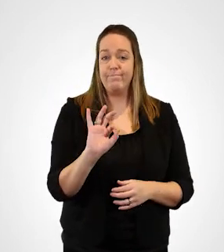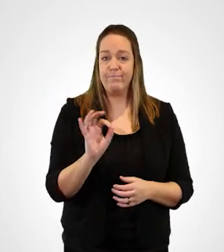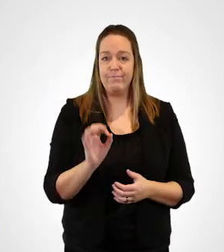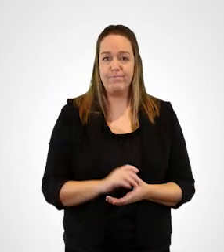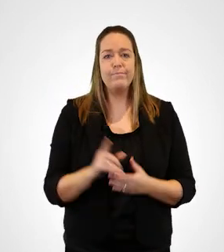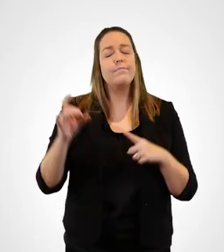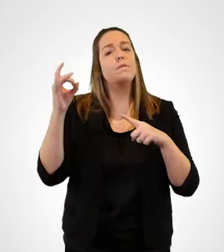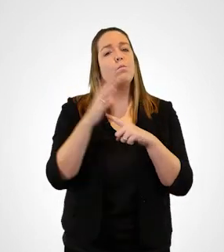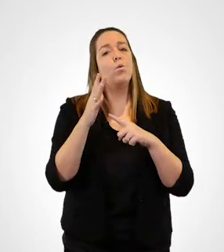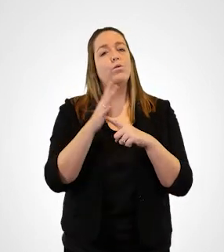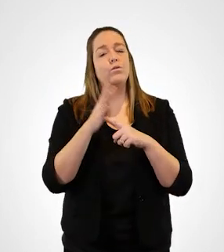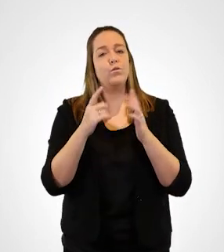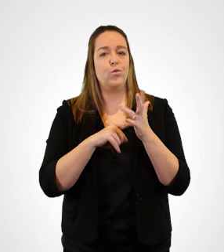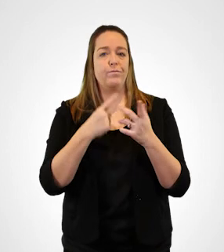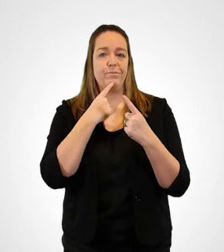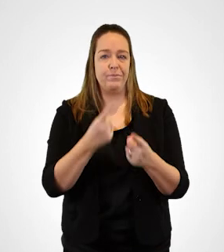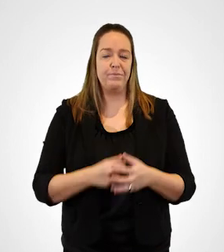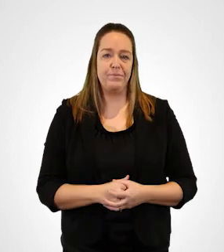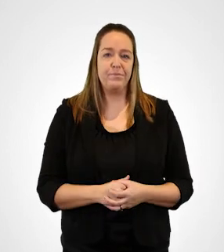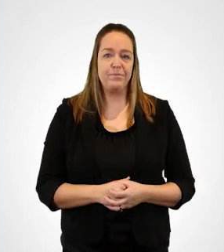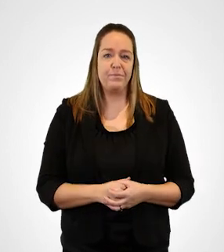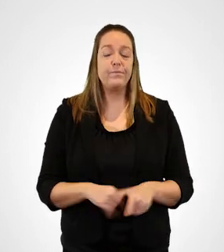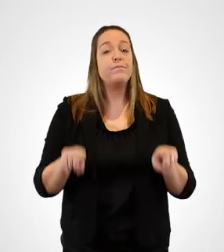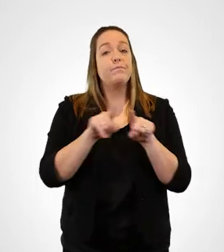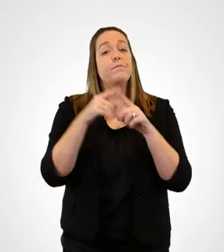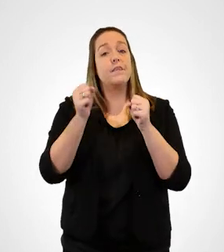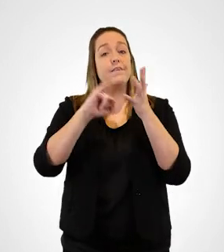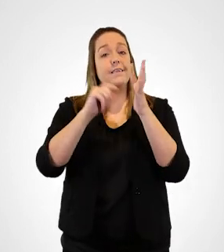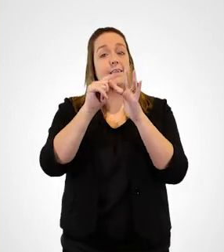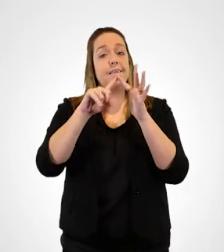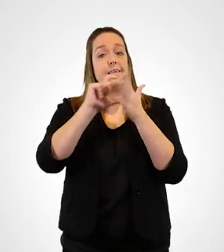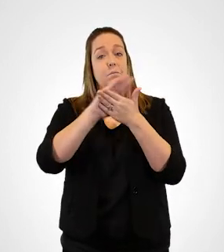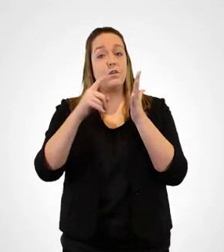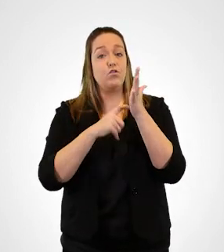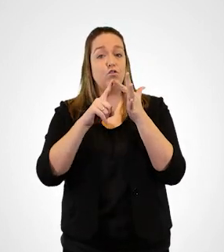and I think that that's quite an important point. And then we also looked at speechreading,